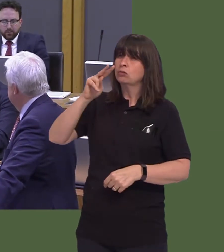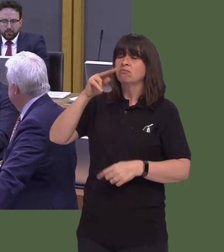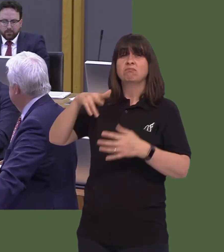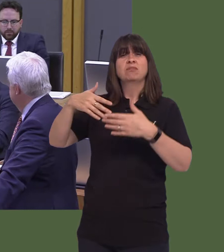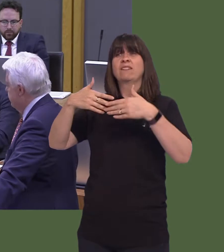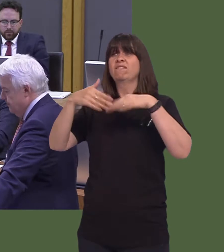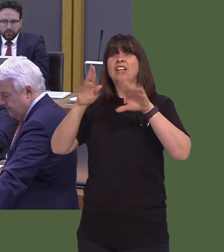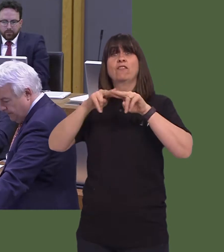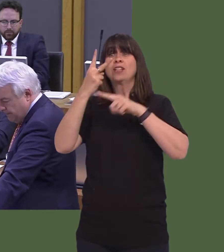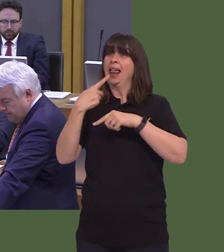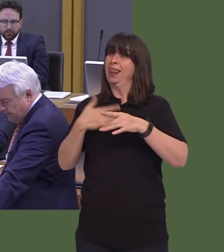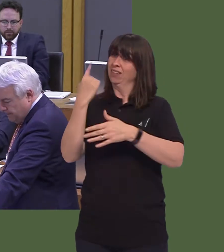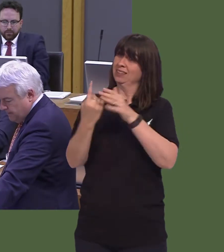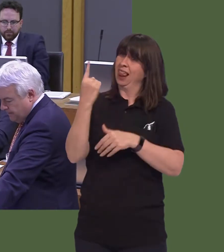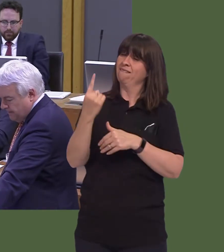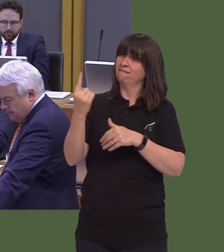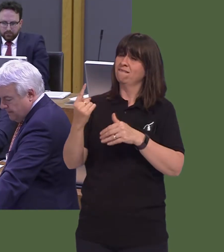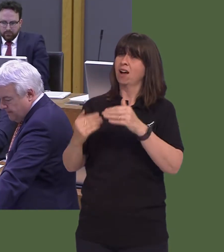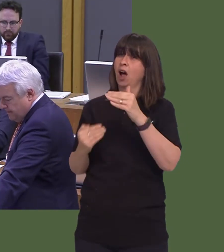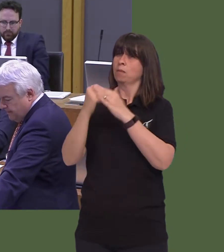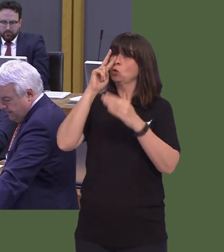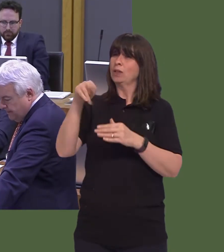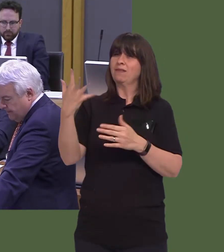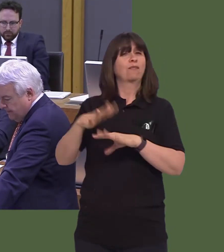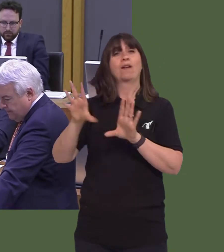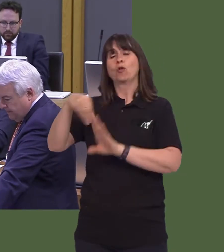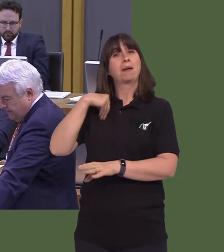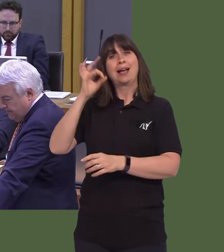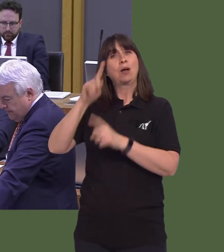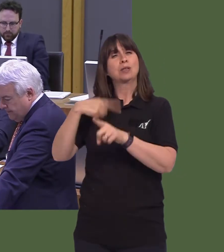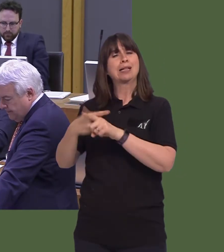some circumstances. As you'll be aware, that decision was followed by six other local authorities.